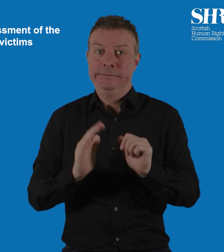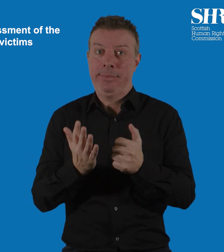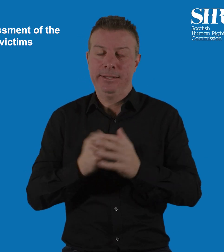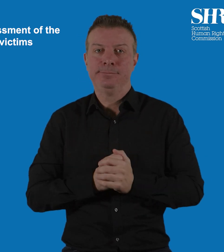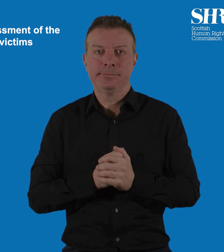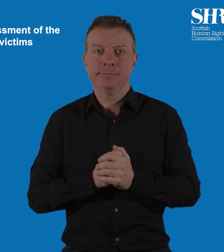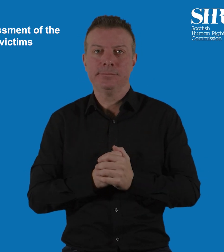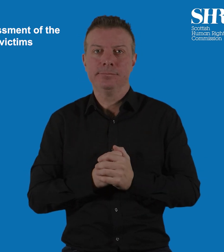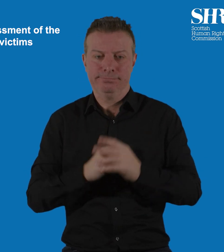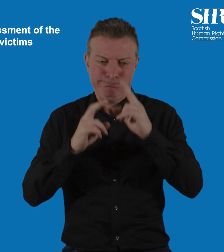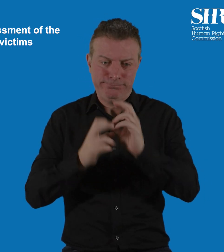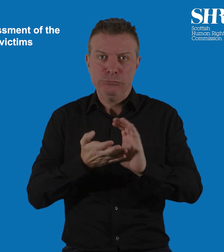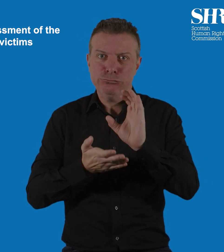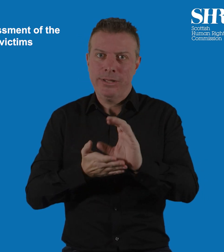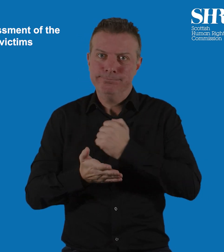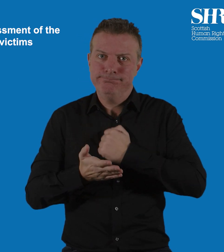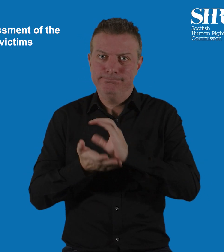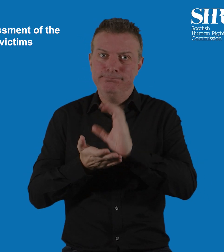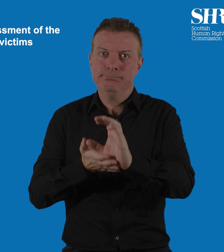6. Redress and reparations